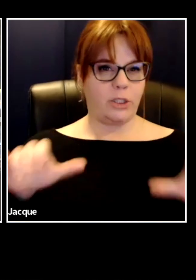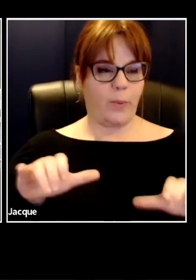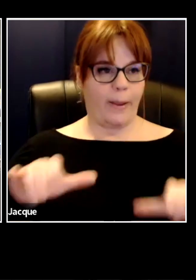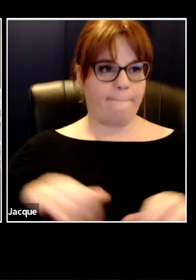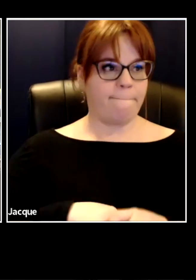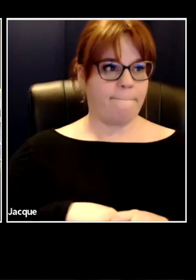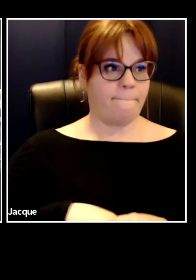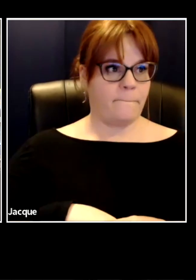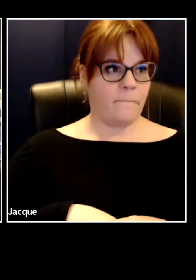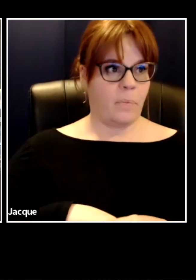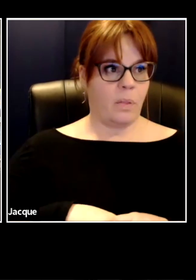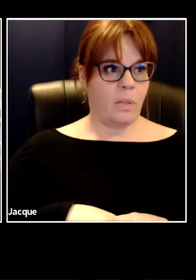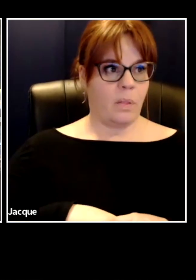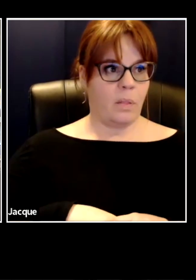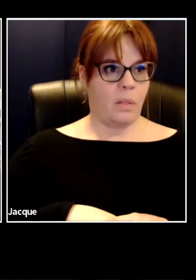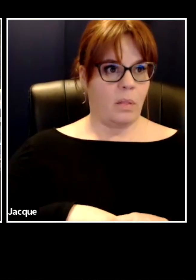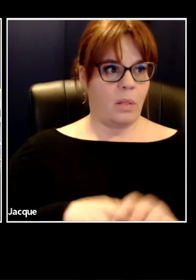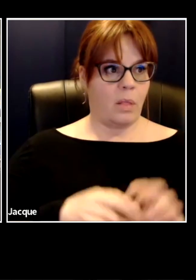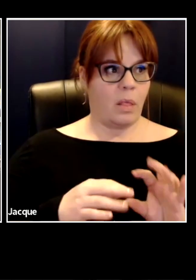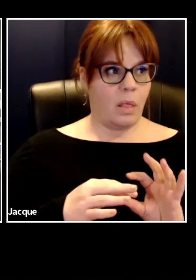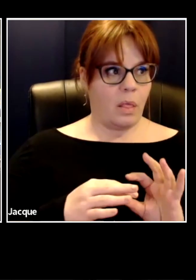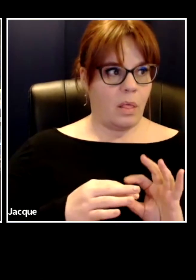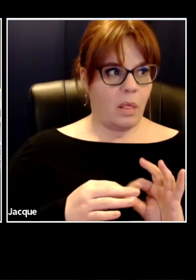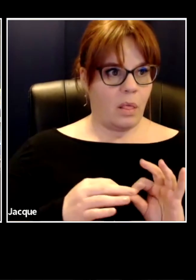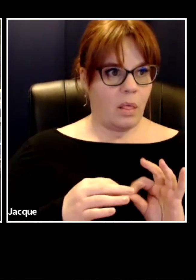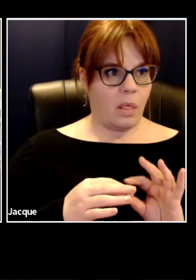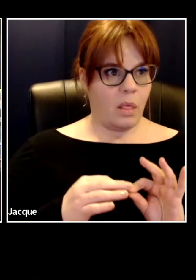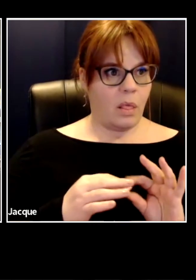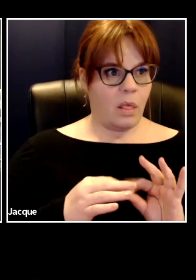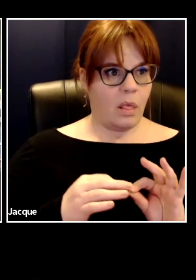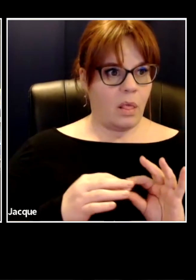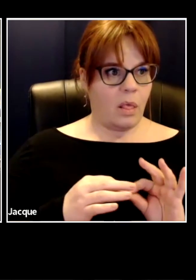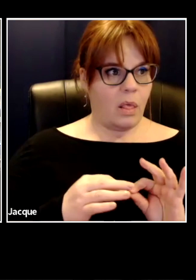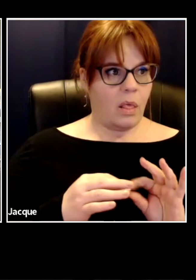there any way they can split out van spaces from the others so we can tell the difference? Because